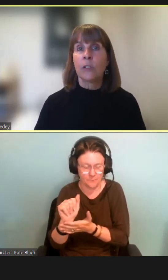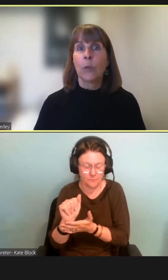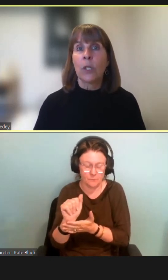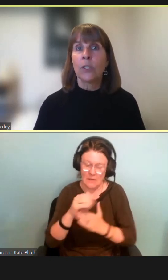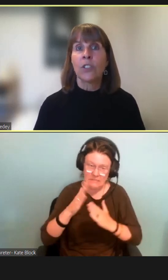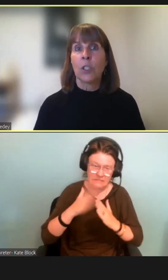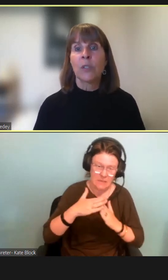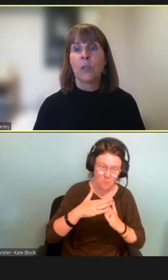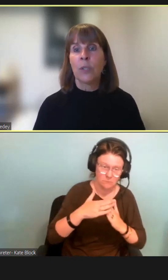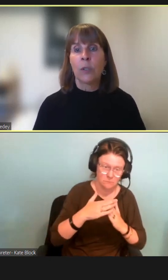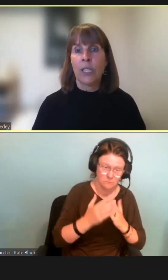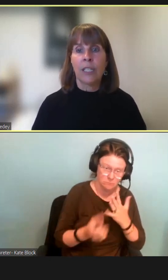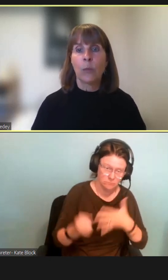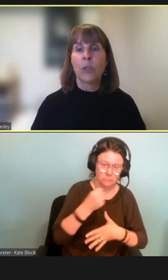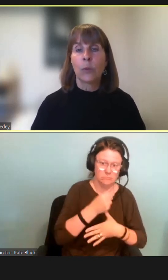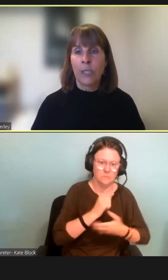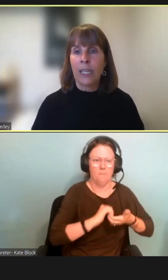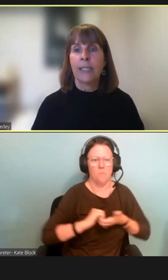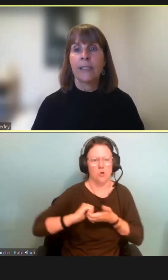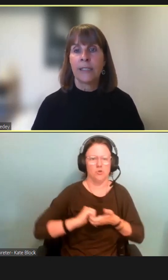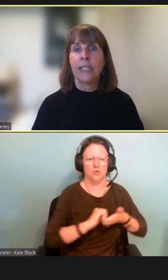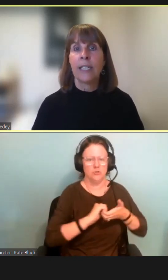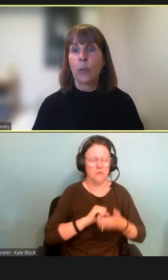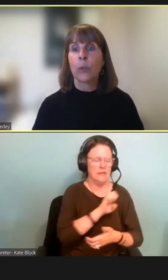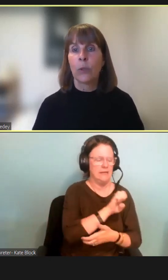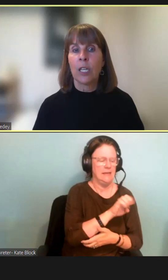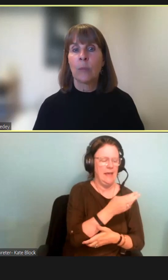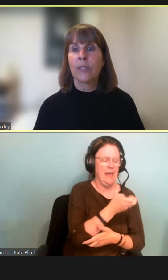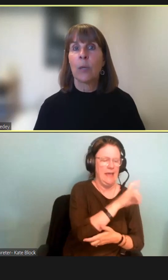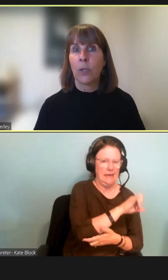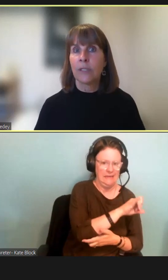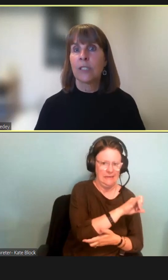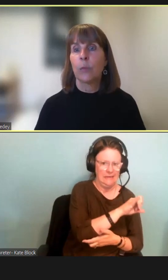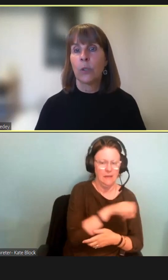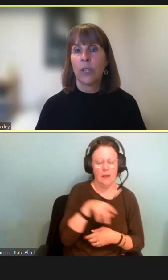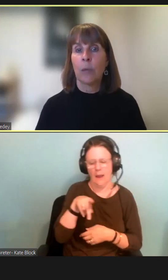Partnerships to be created between Eddie State Eddie programs and part C programs